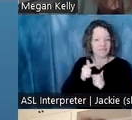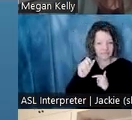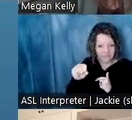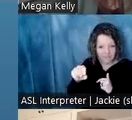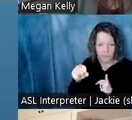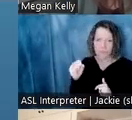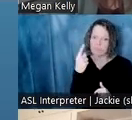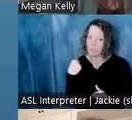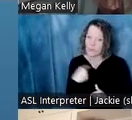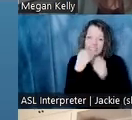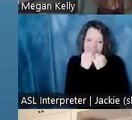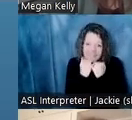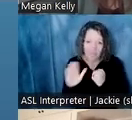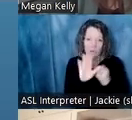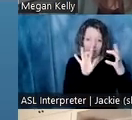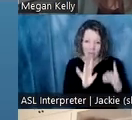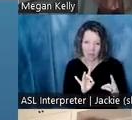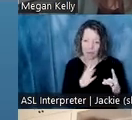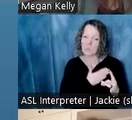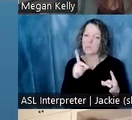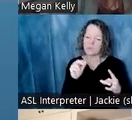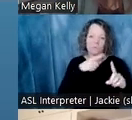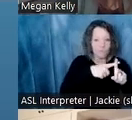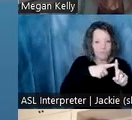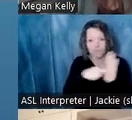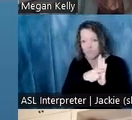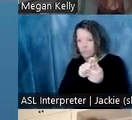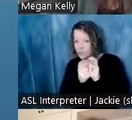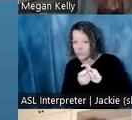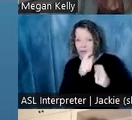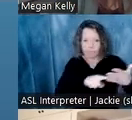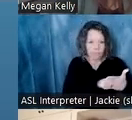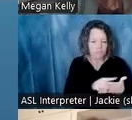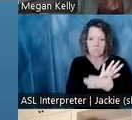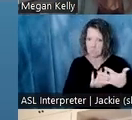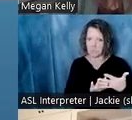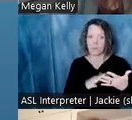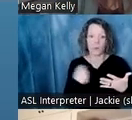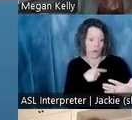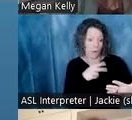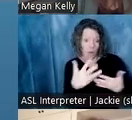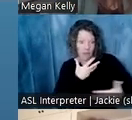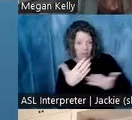will use it to change programing for next year. So please do let us know. It was an absolutely